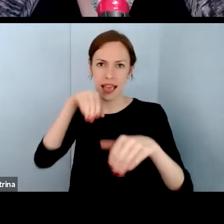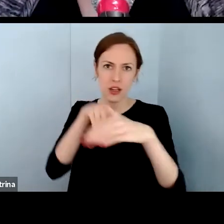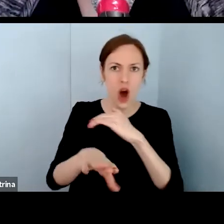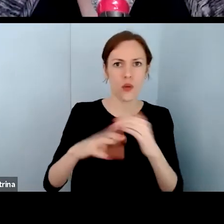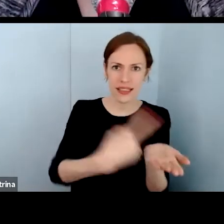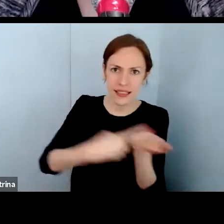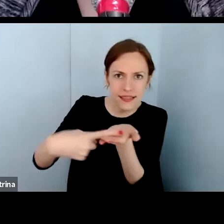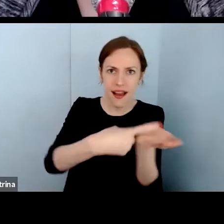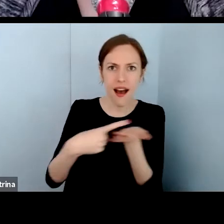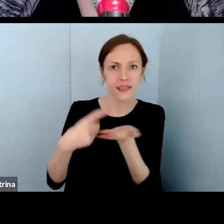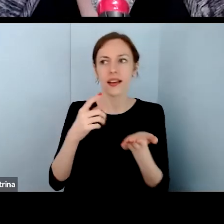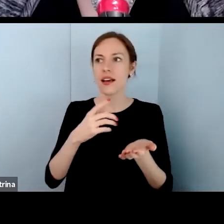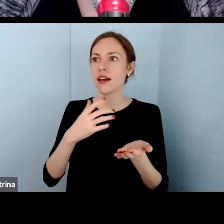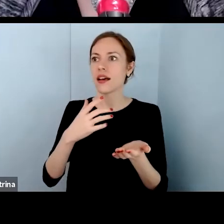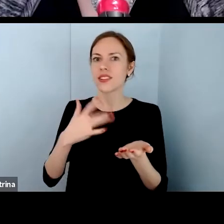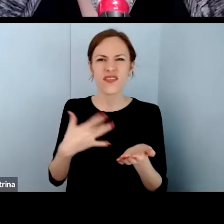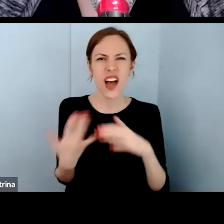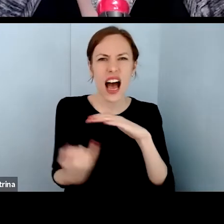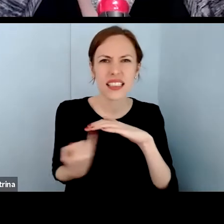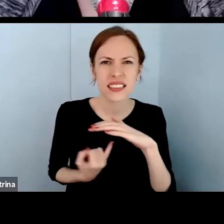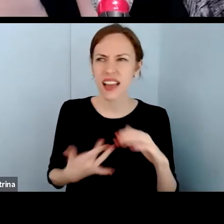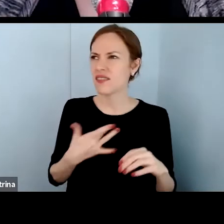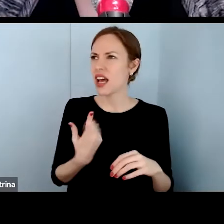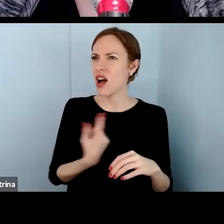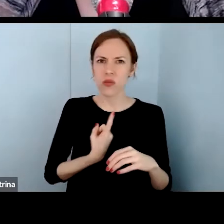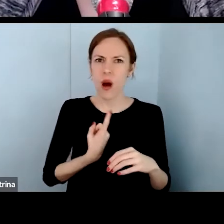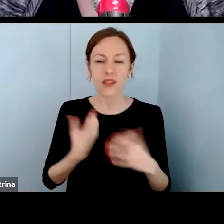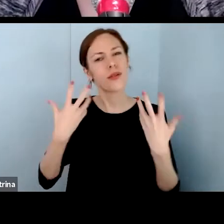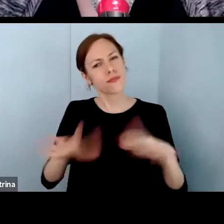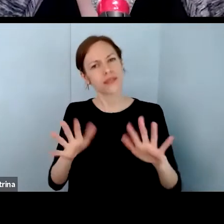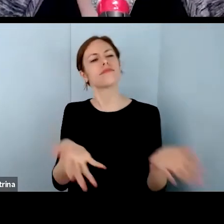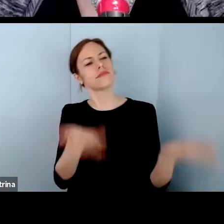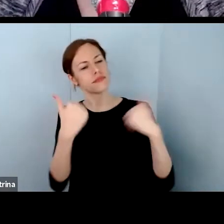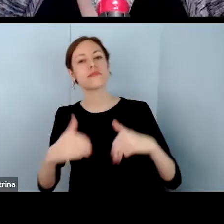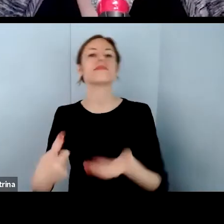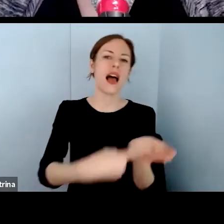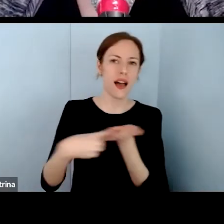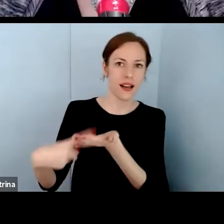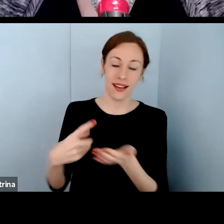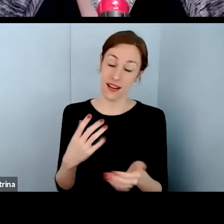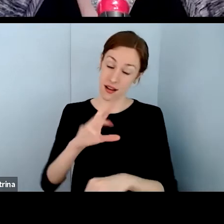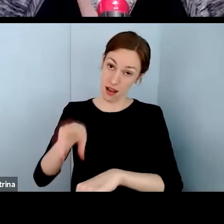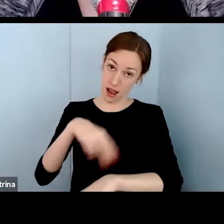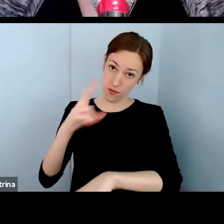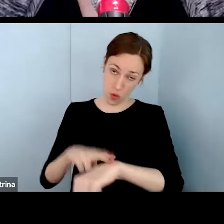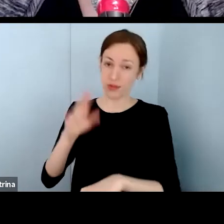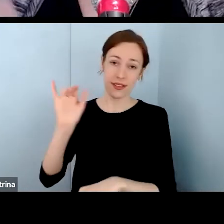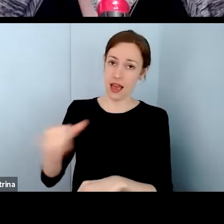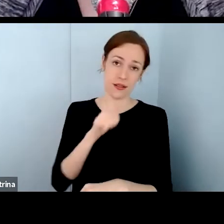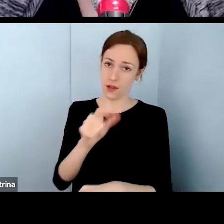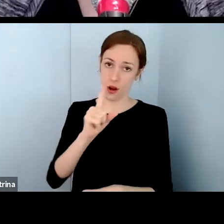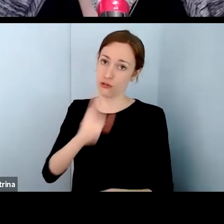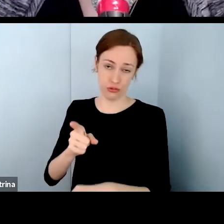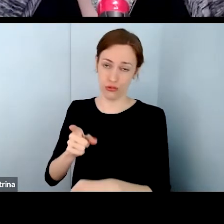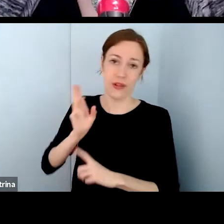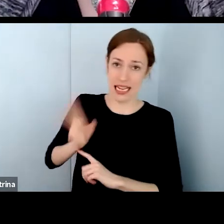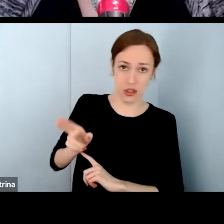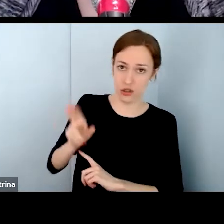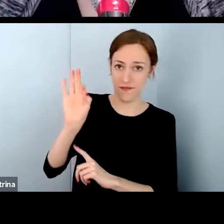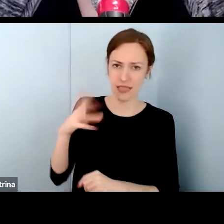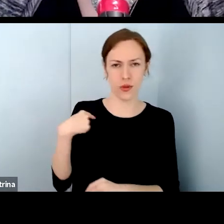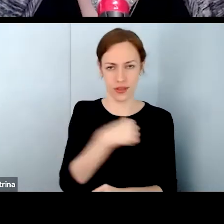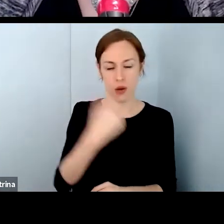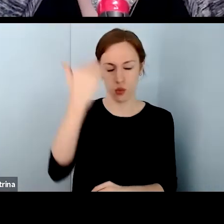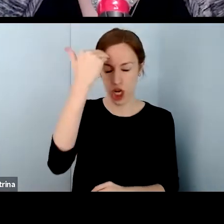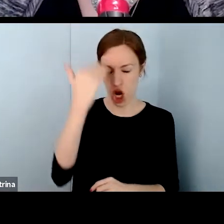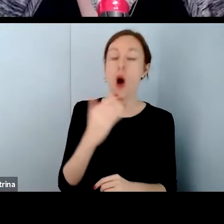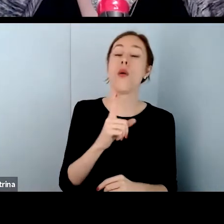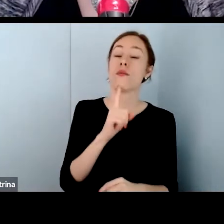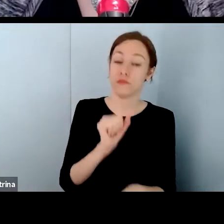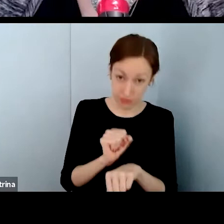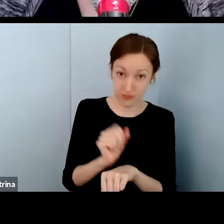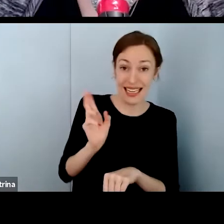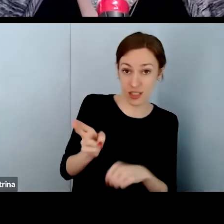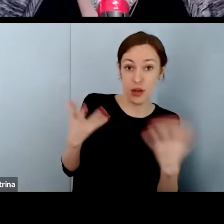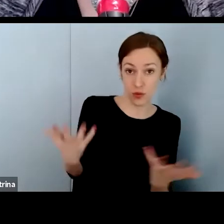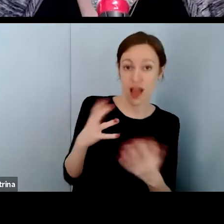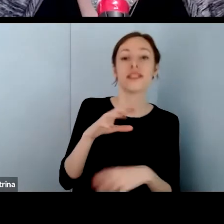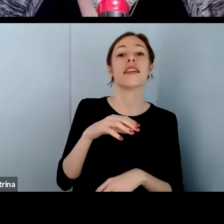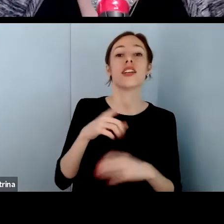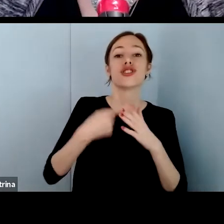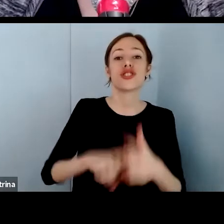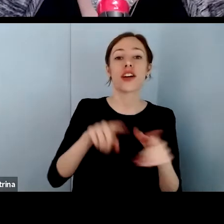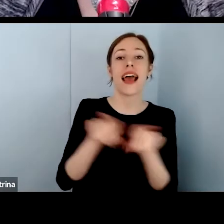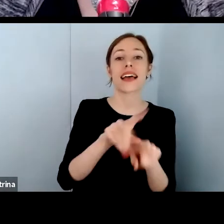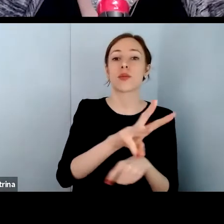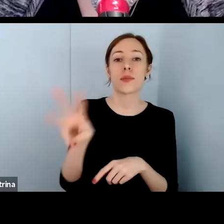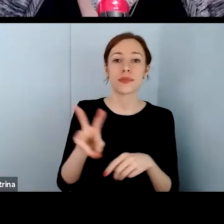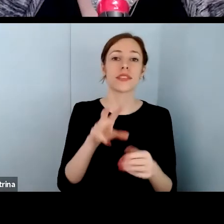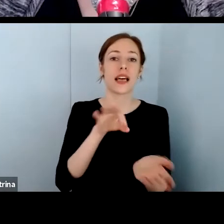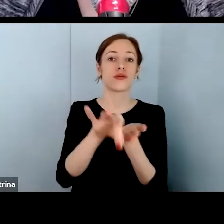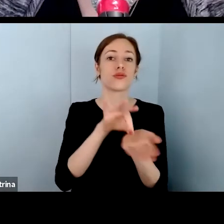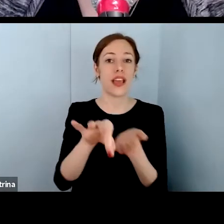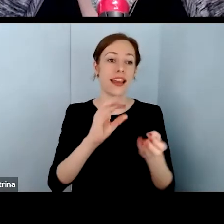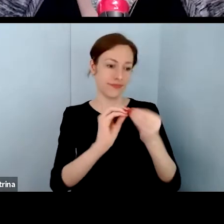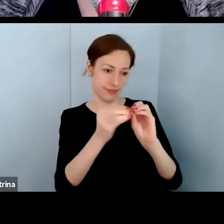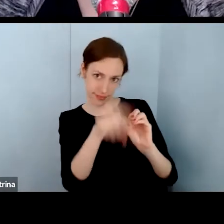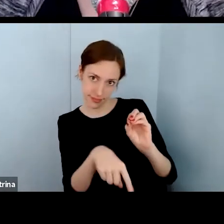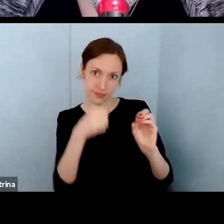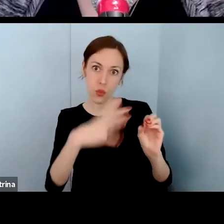In that moment, and of course that betrays the entire history that we know of Facebook which was essentially a website put together to rate women on a, on a scale of pretty much, you know, hot or not.